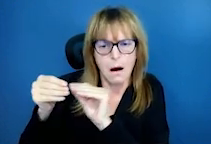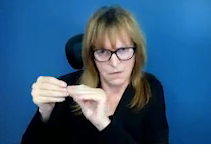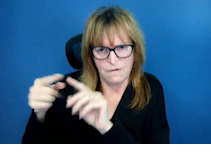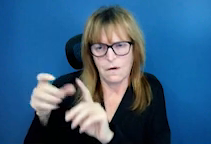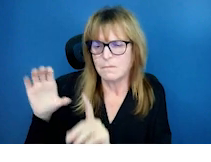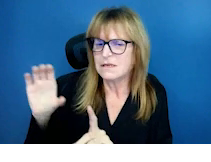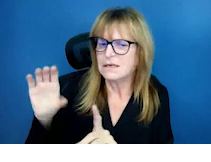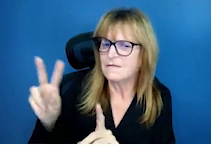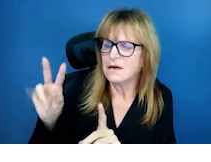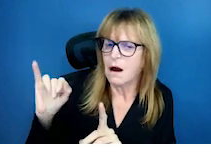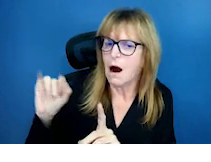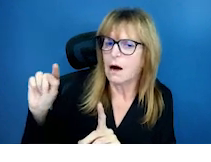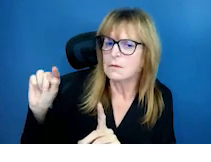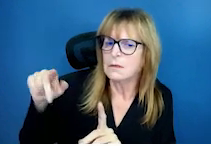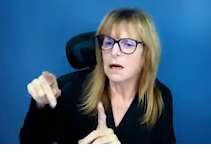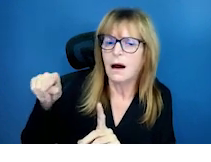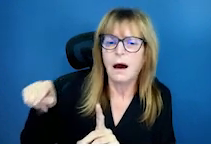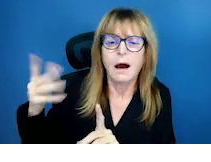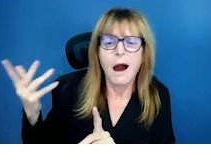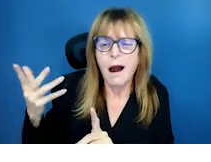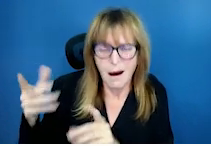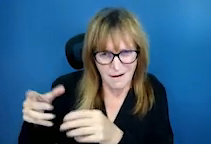Your organization must use the COIN on every return completed.